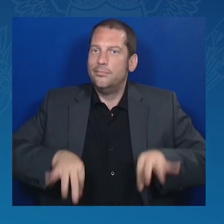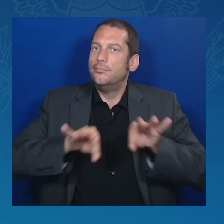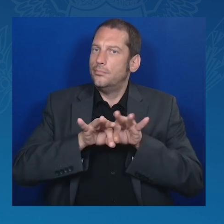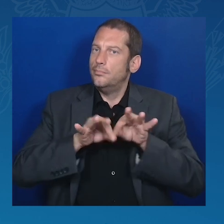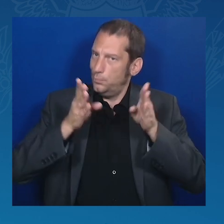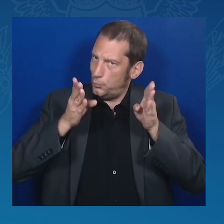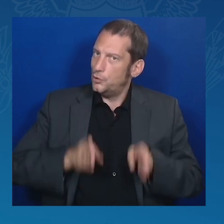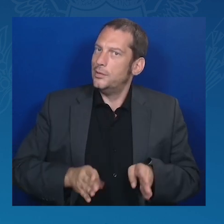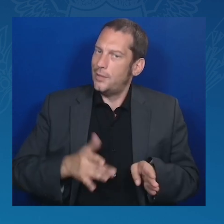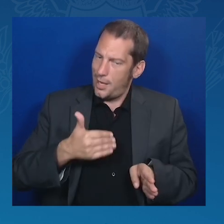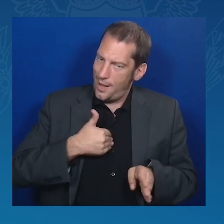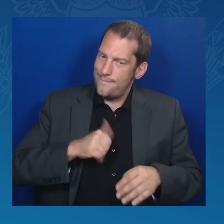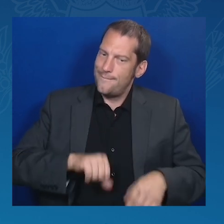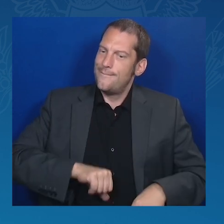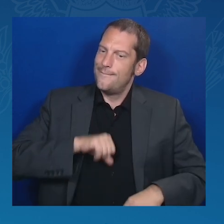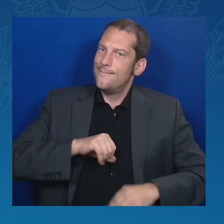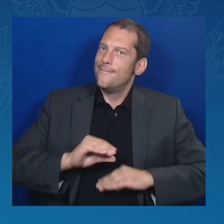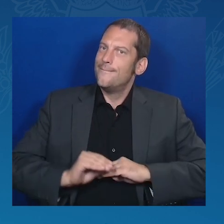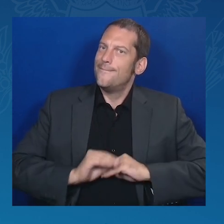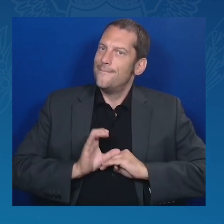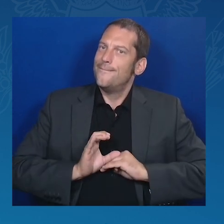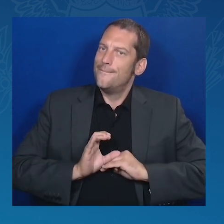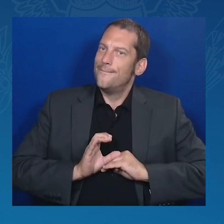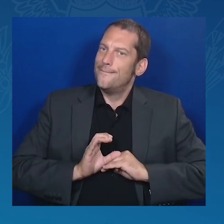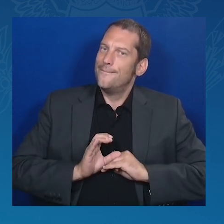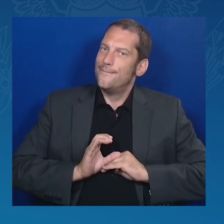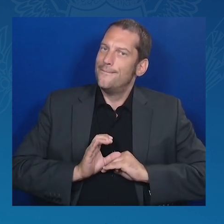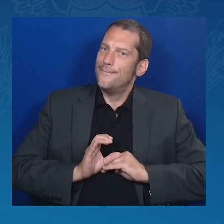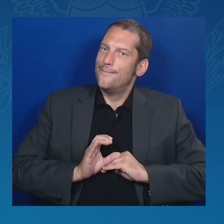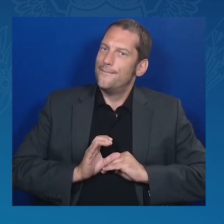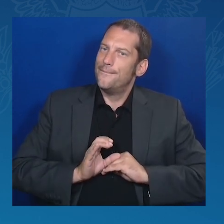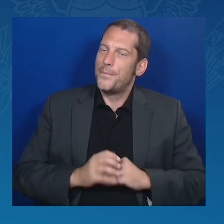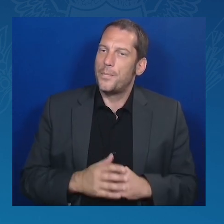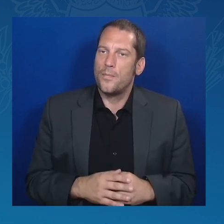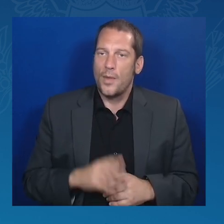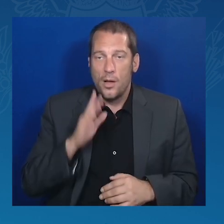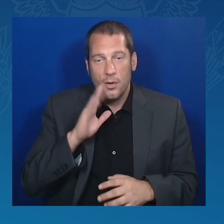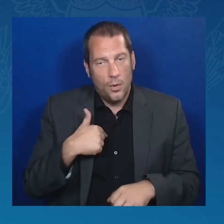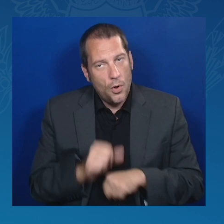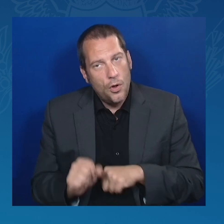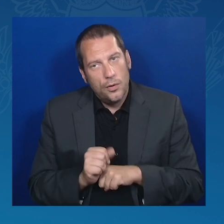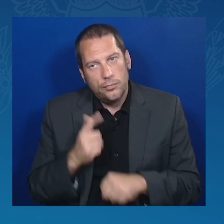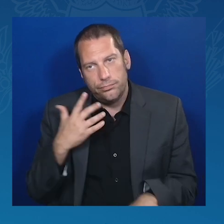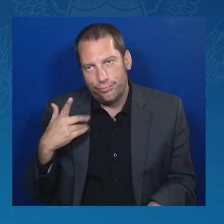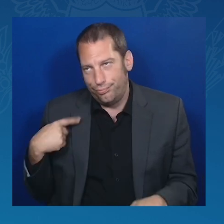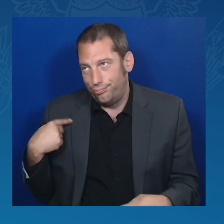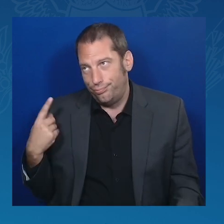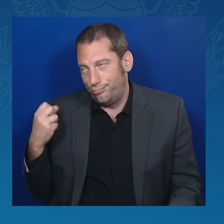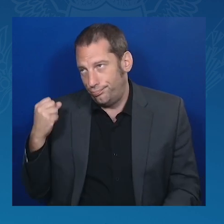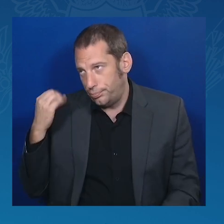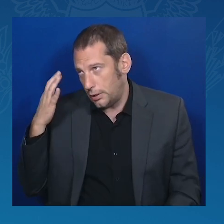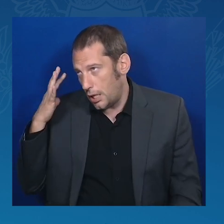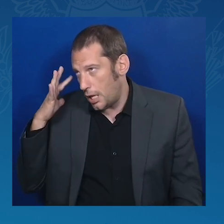And as we know, I mean, I've been working forever on on maternal mortality and the disparities, especially when you talk about black maternal mortality,